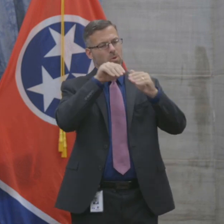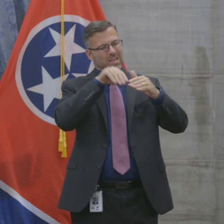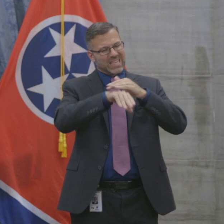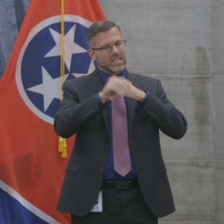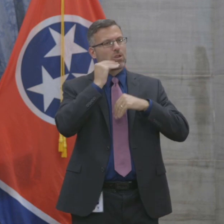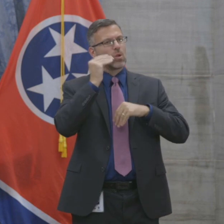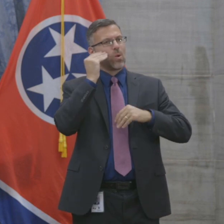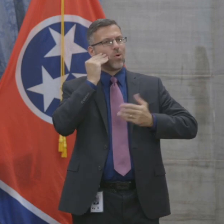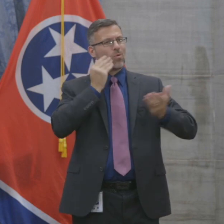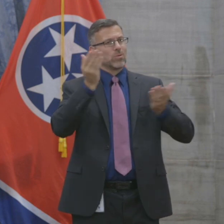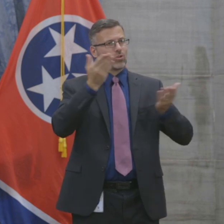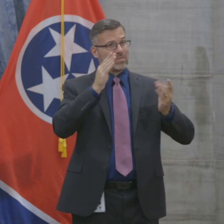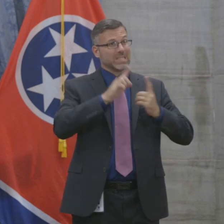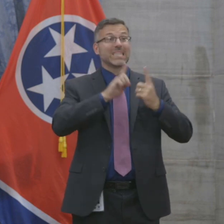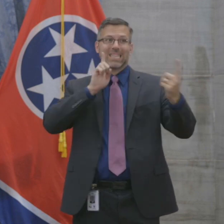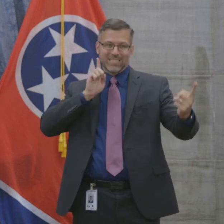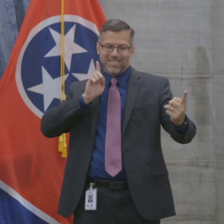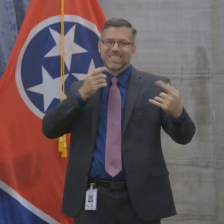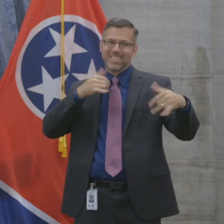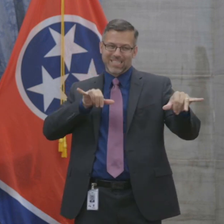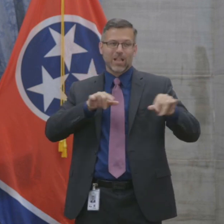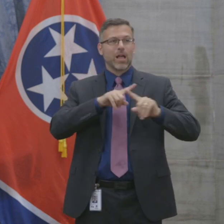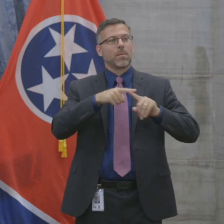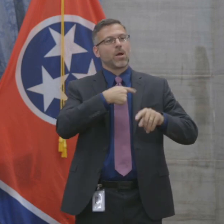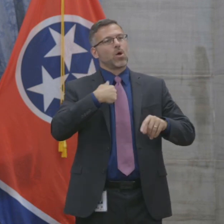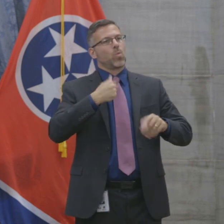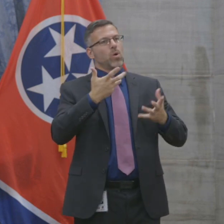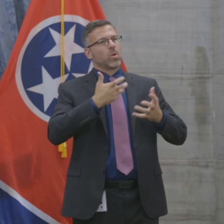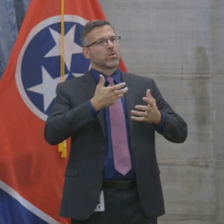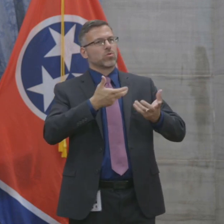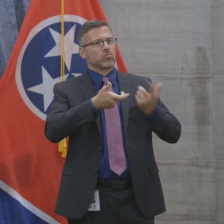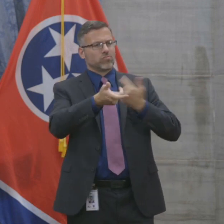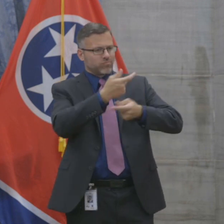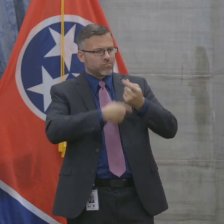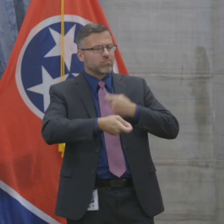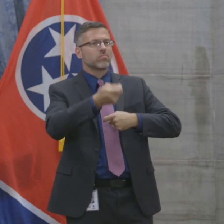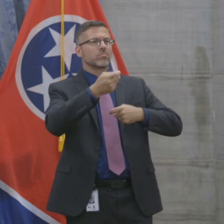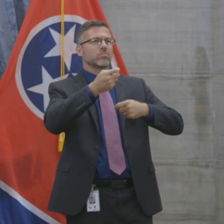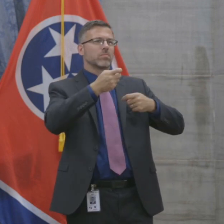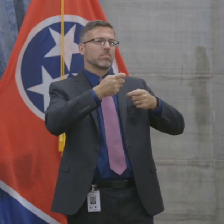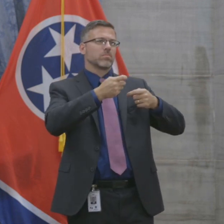. Maximize outcomes. These service occur at a critical time in a young person's growth. And